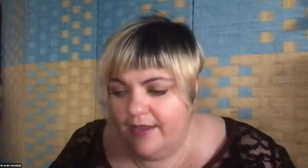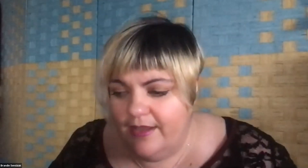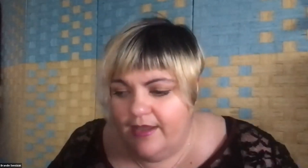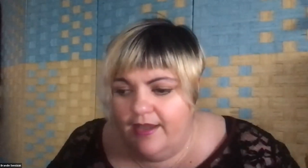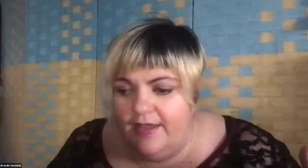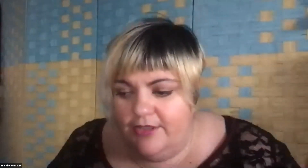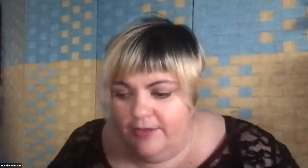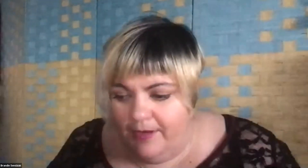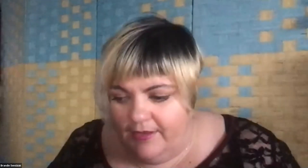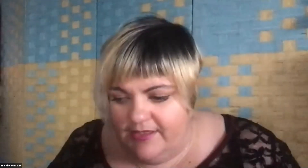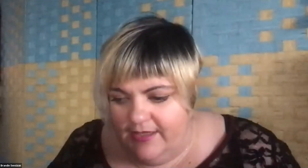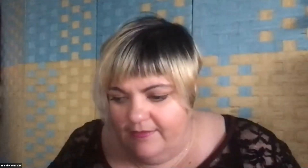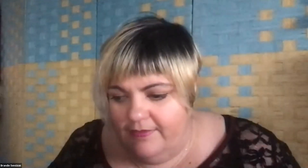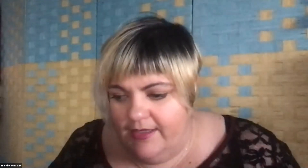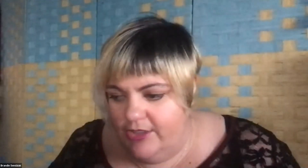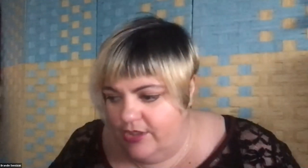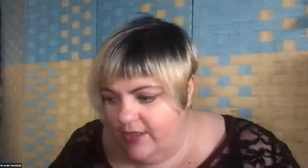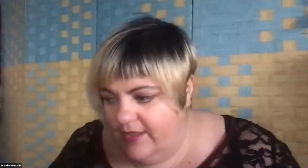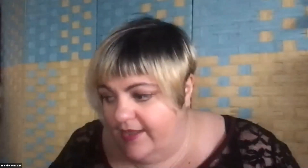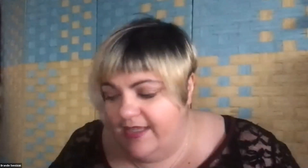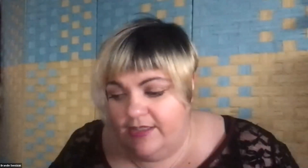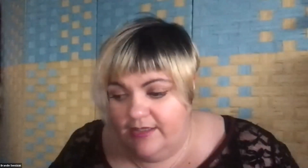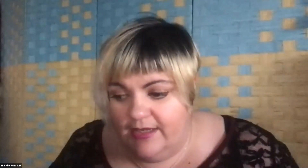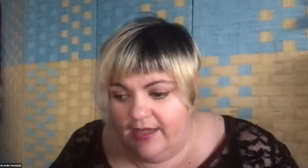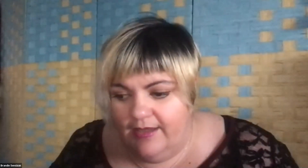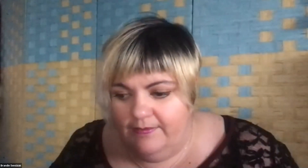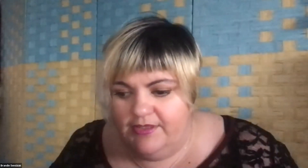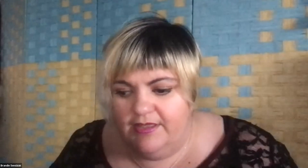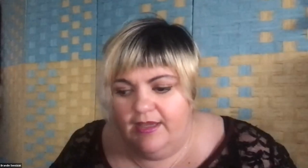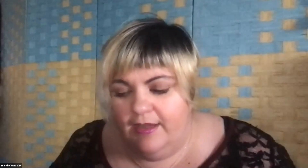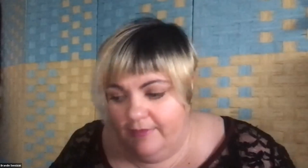Angeles county. Regarding EMS . So on January